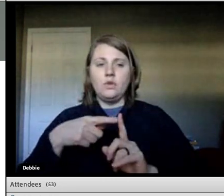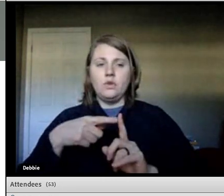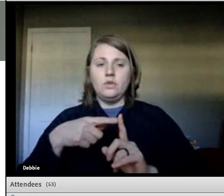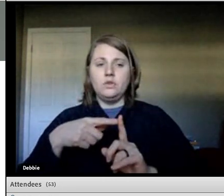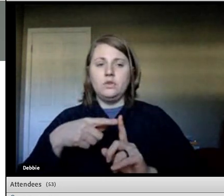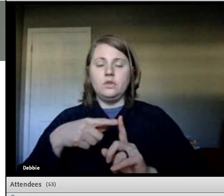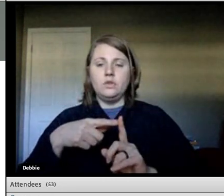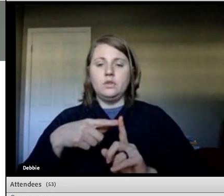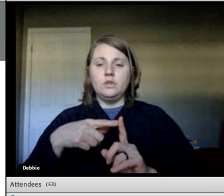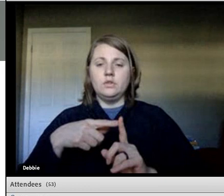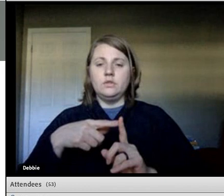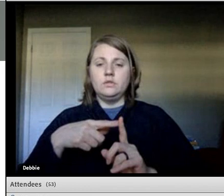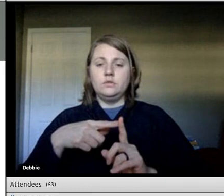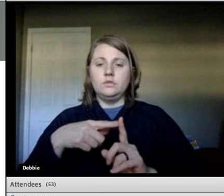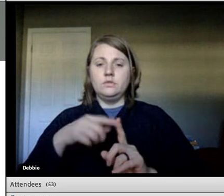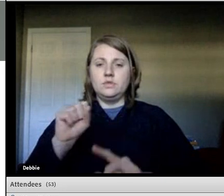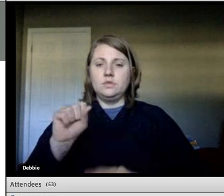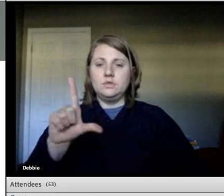If you -- How many of you have used Slack?